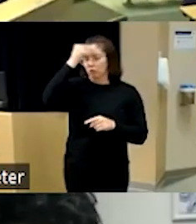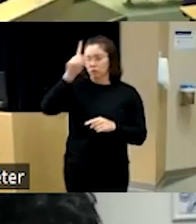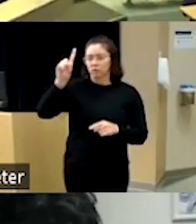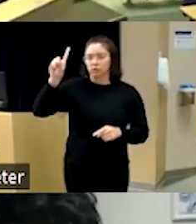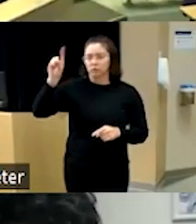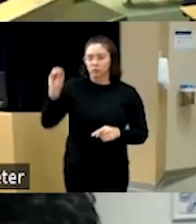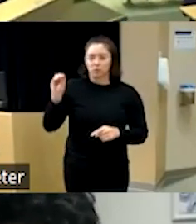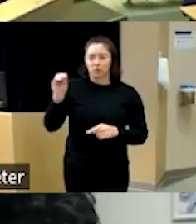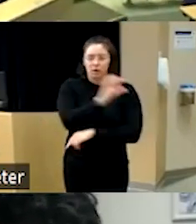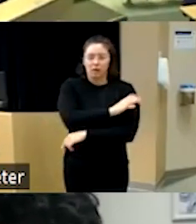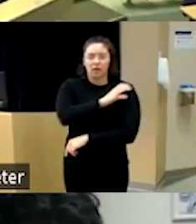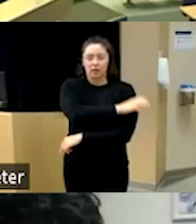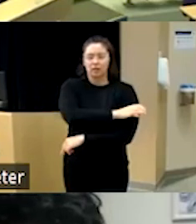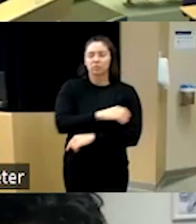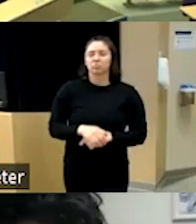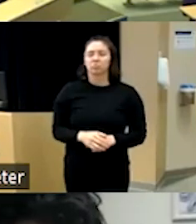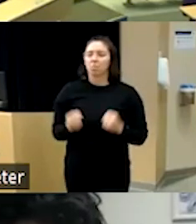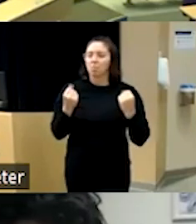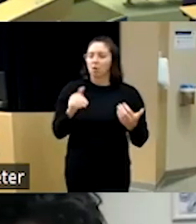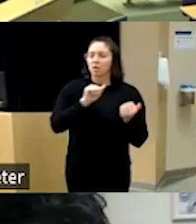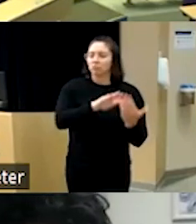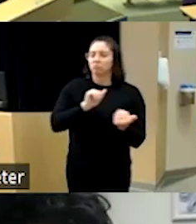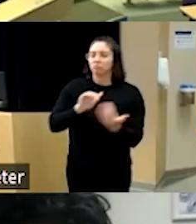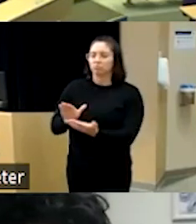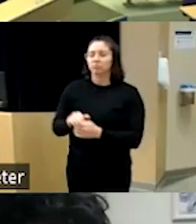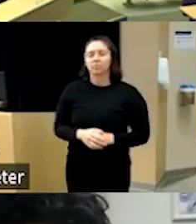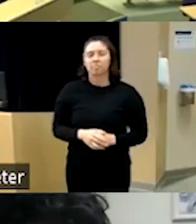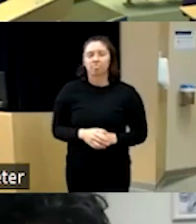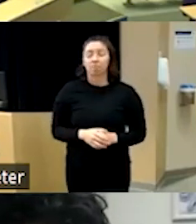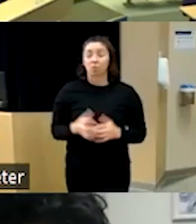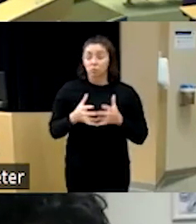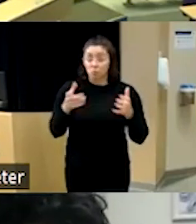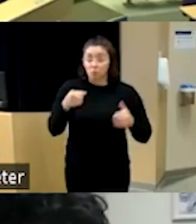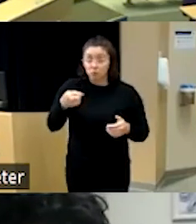which which are so multi-disciplinary in fact so much of what you talk about with your pain